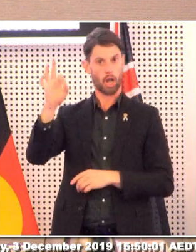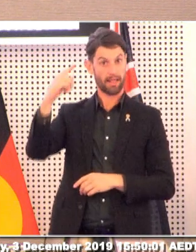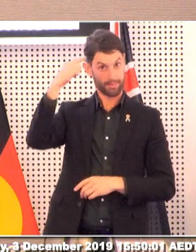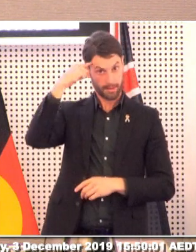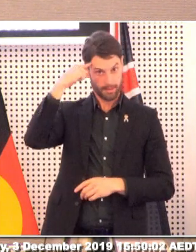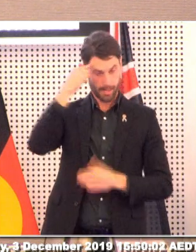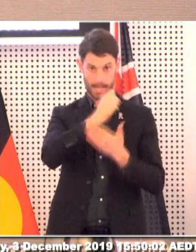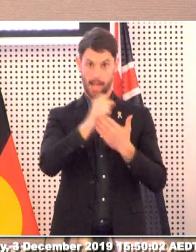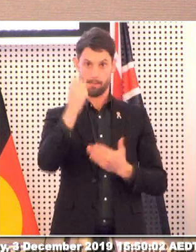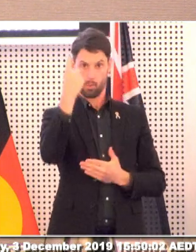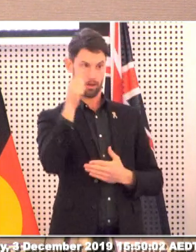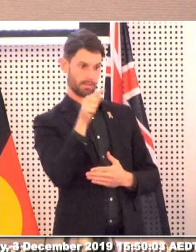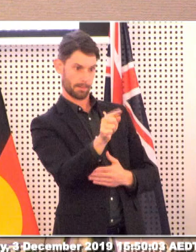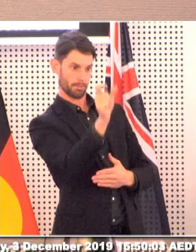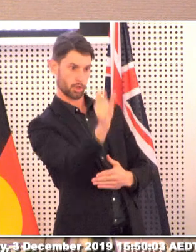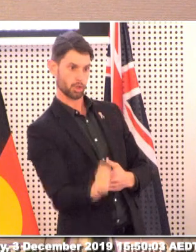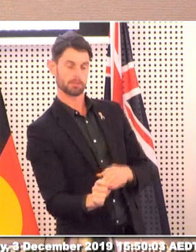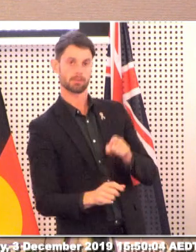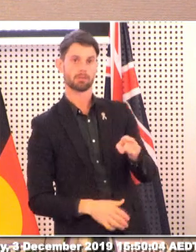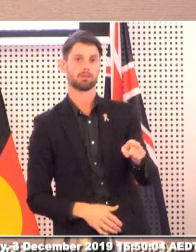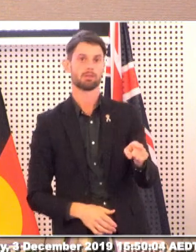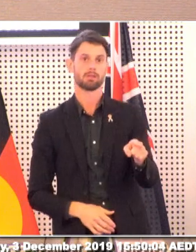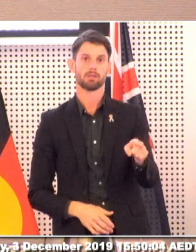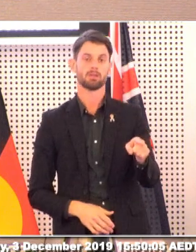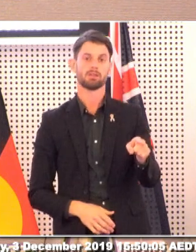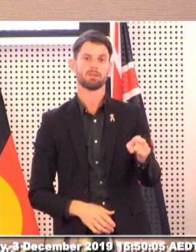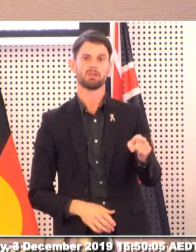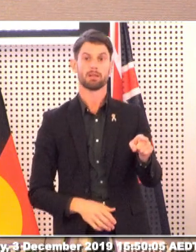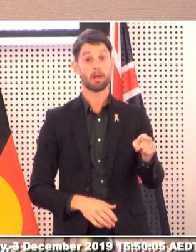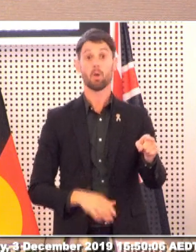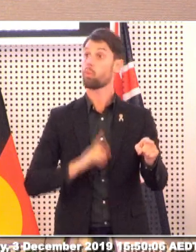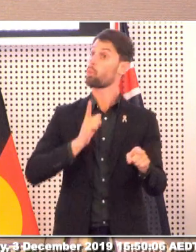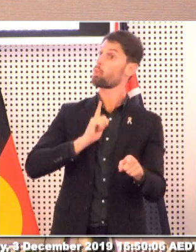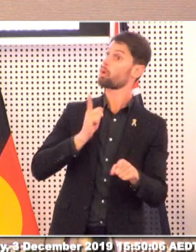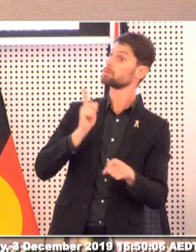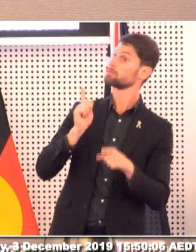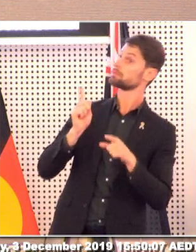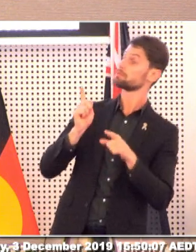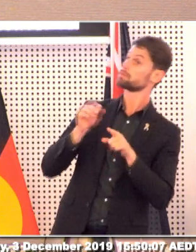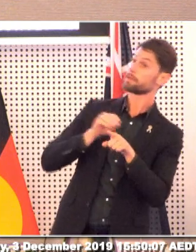The process is the prime driver of doing it to get the process right, rather than